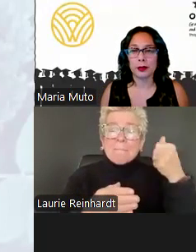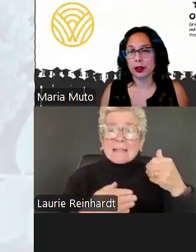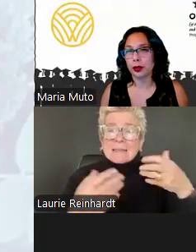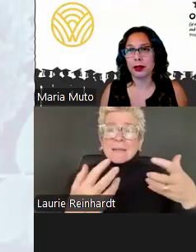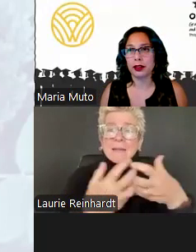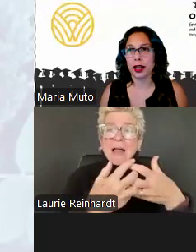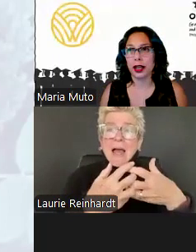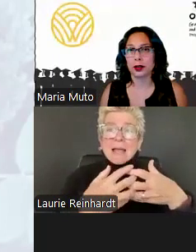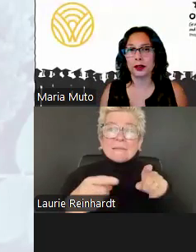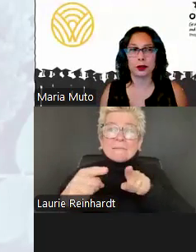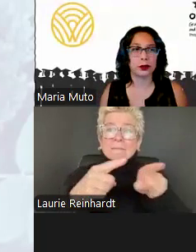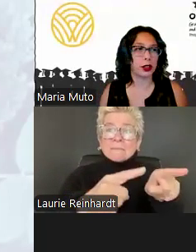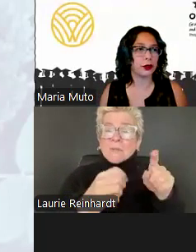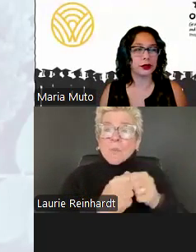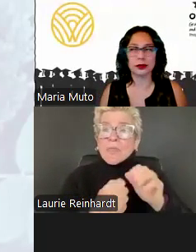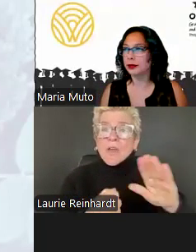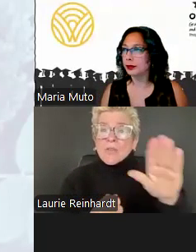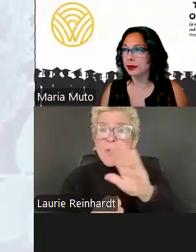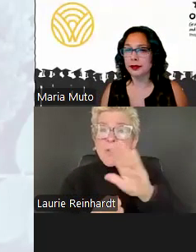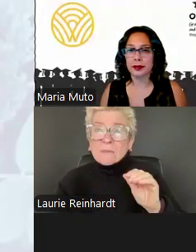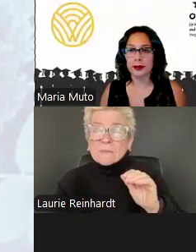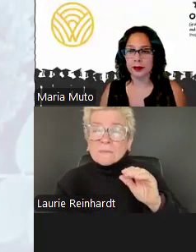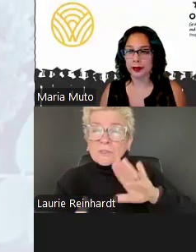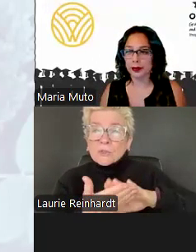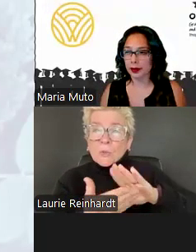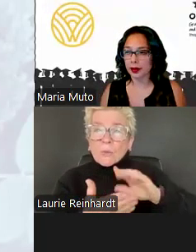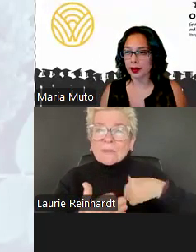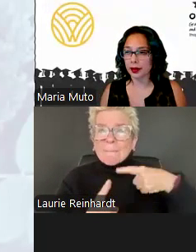I'm going to drop in a chat a resource for you.